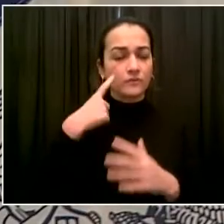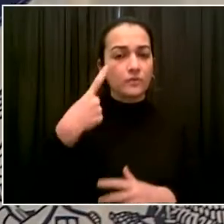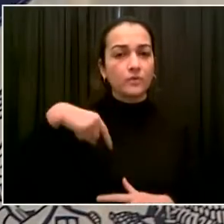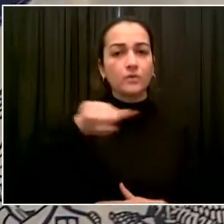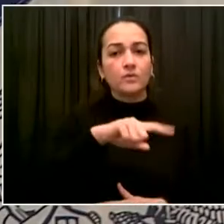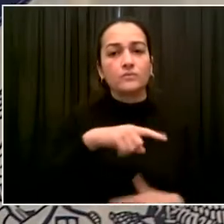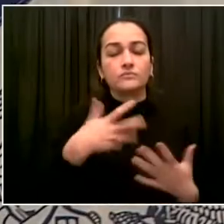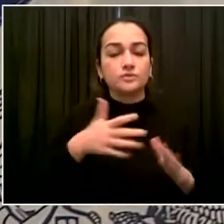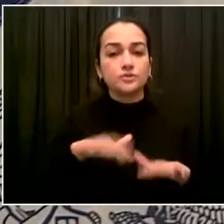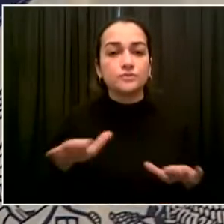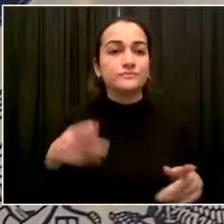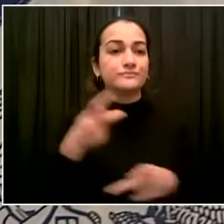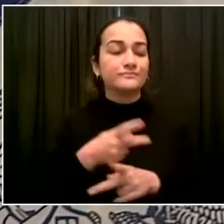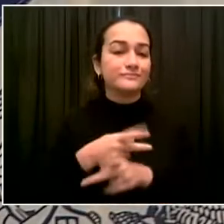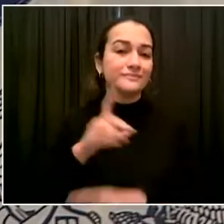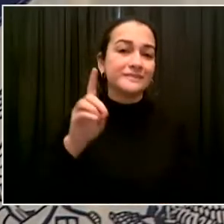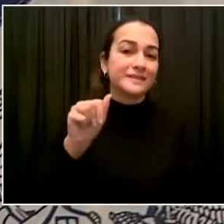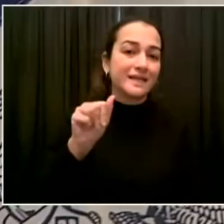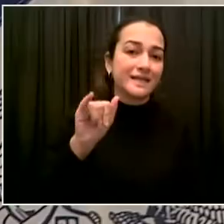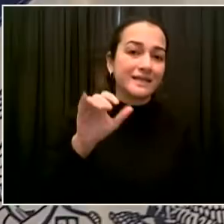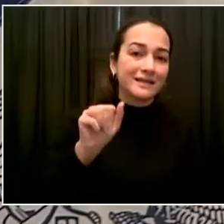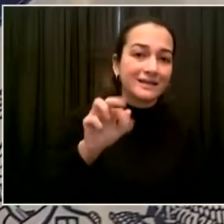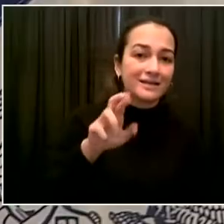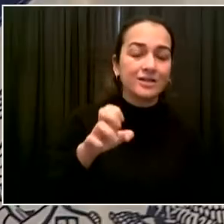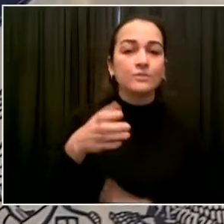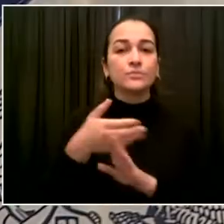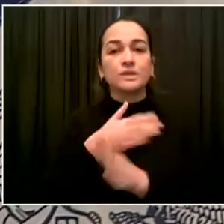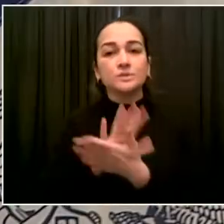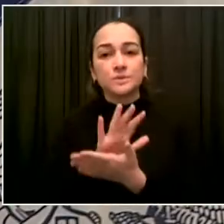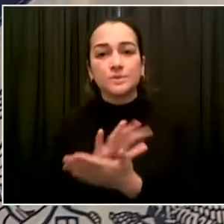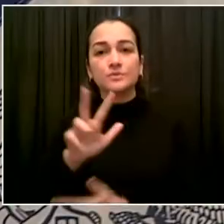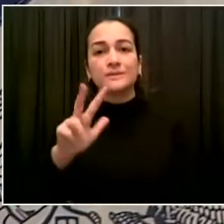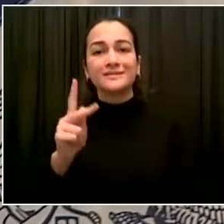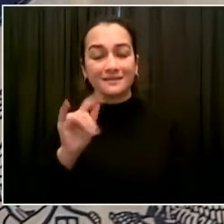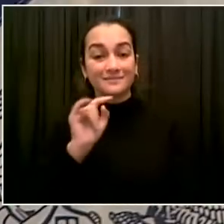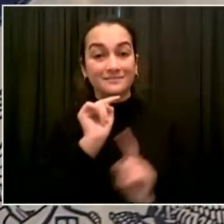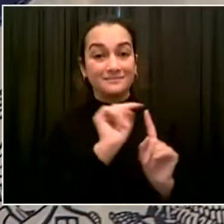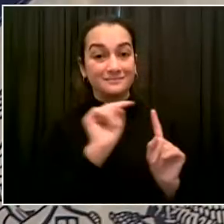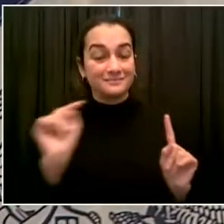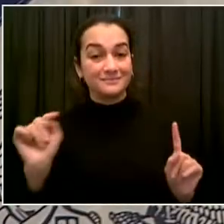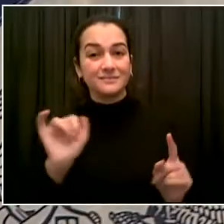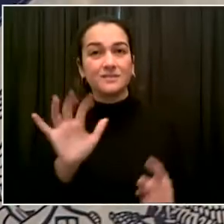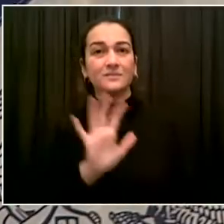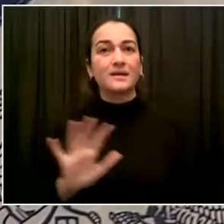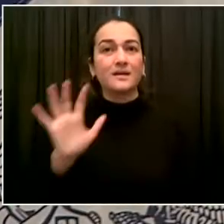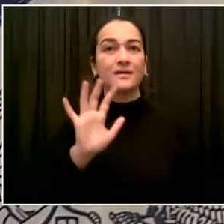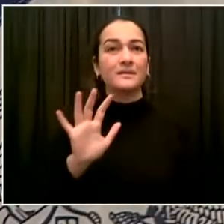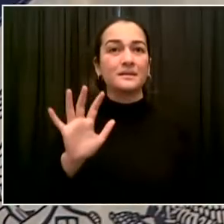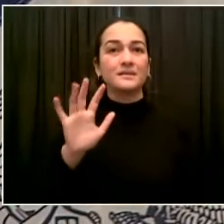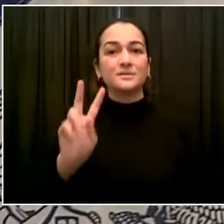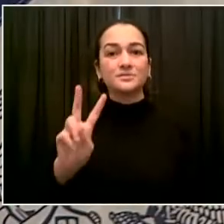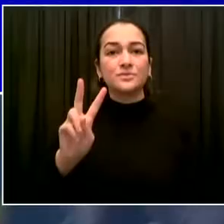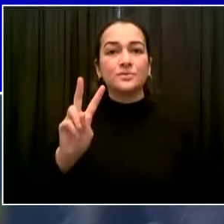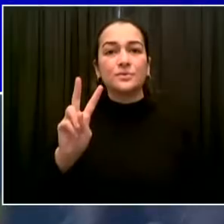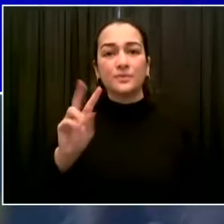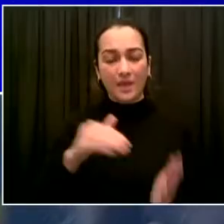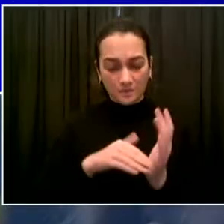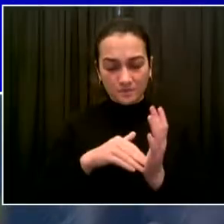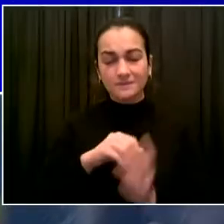GOING INTO EFFECT FOR CHILD CARE AND REALY INTERVENTION PROGRAMS. HATT X MAVACCINE MANDATE GOING INTO EFFECT AND THAT IS 102,000 WHO WORK WITH THEIR KIDS AND